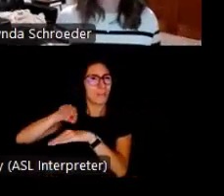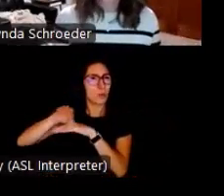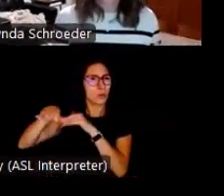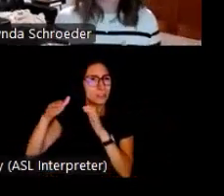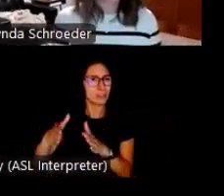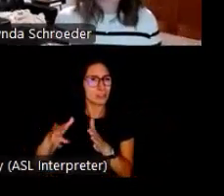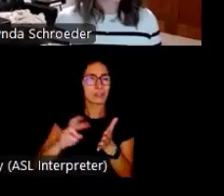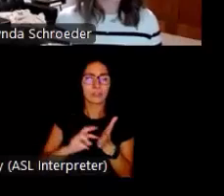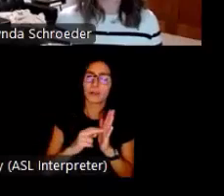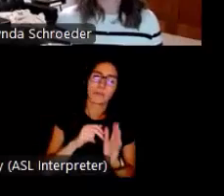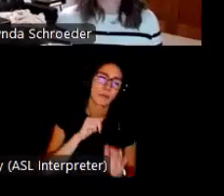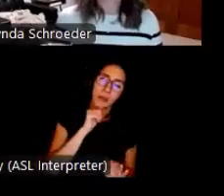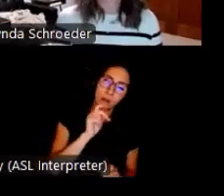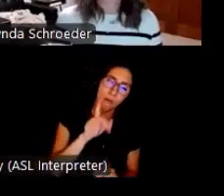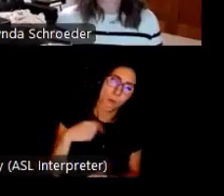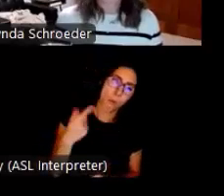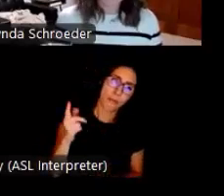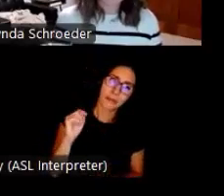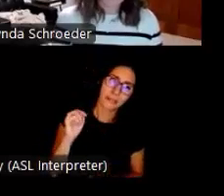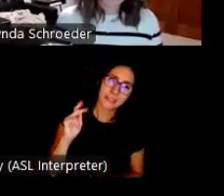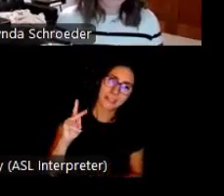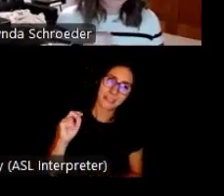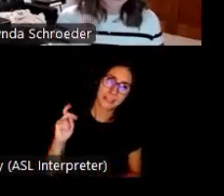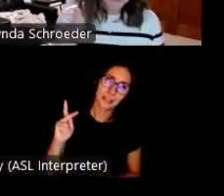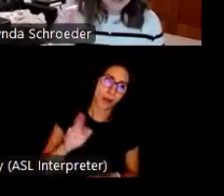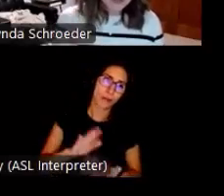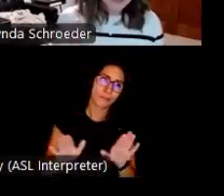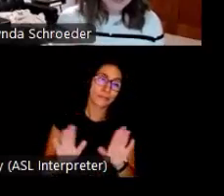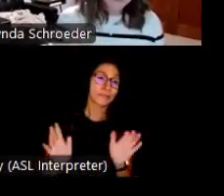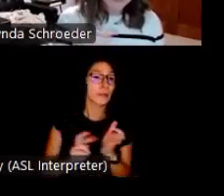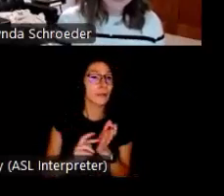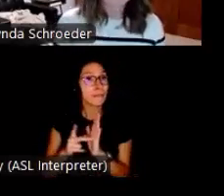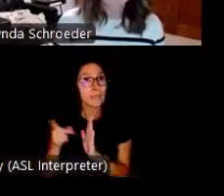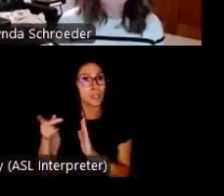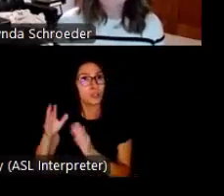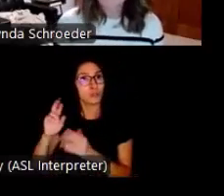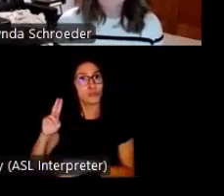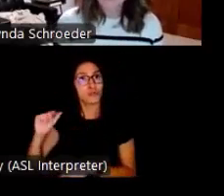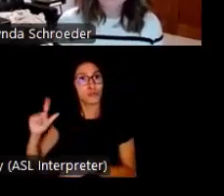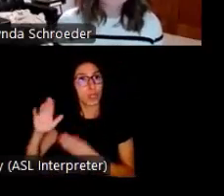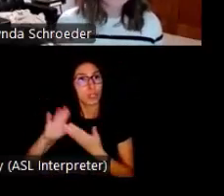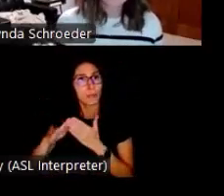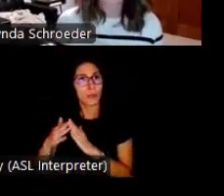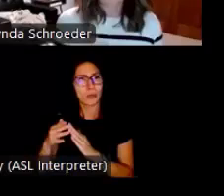I'm talking about in a rural community, asking, who is it that has a lot of influence